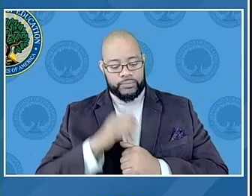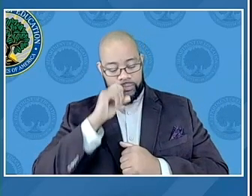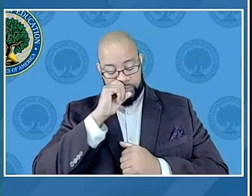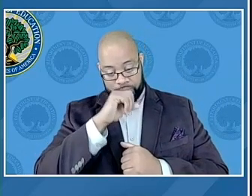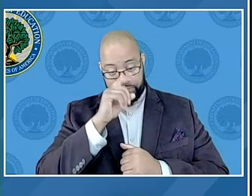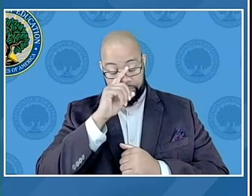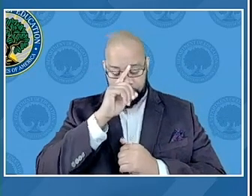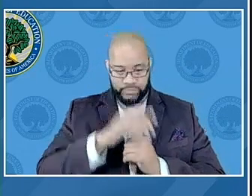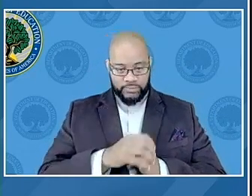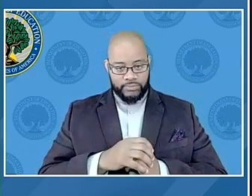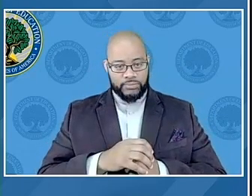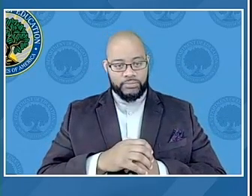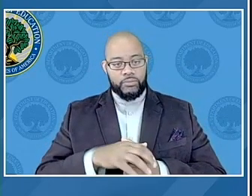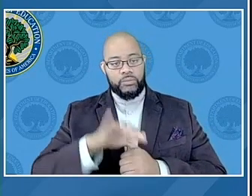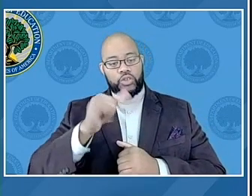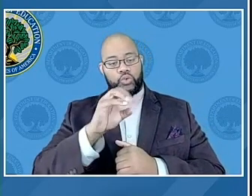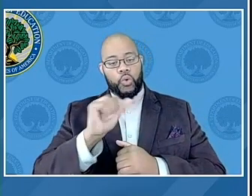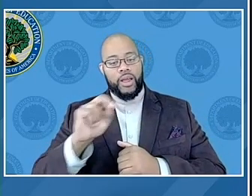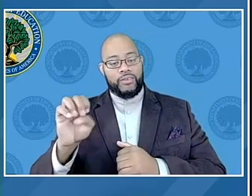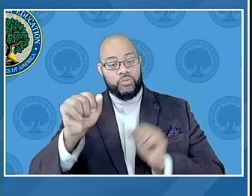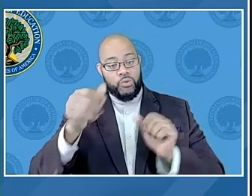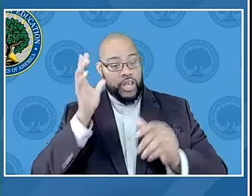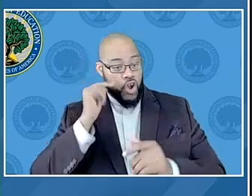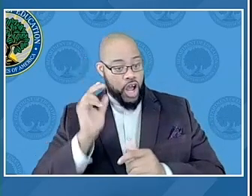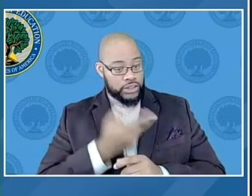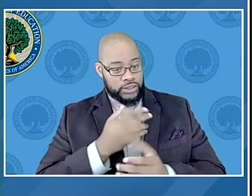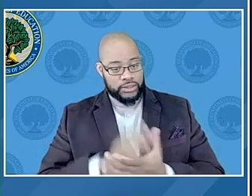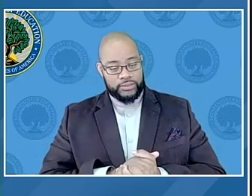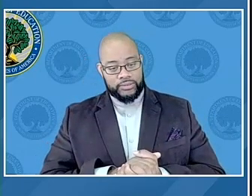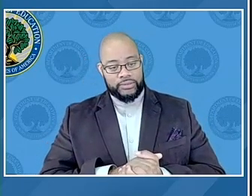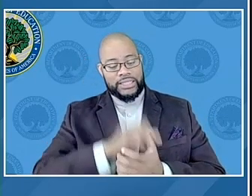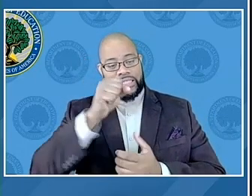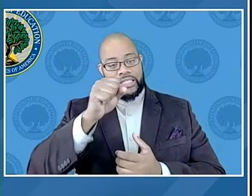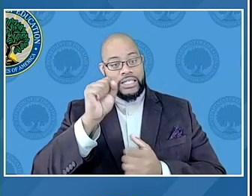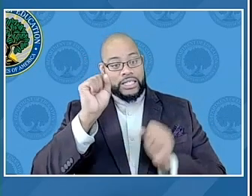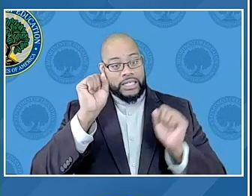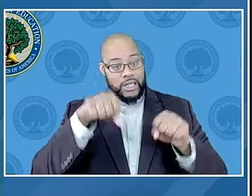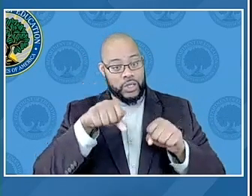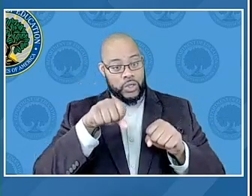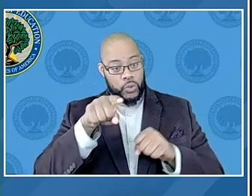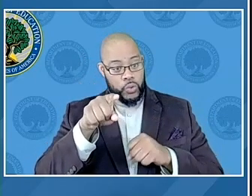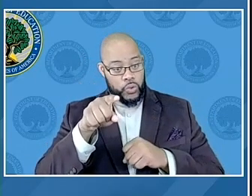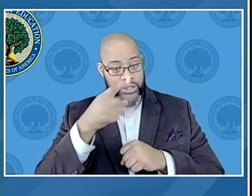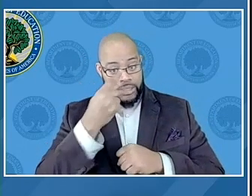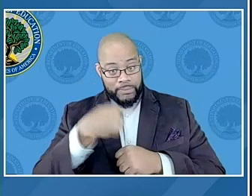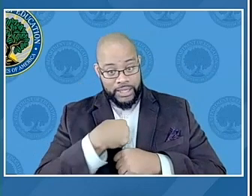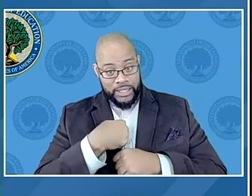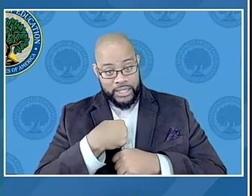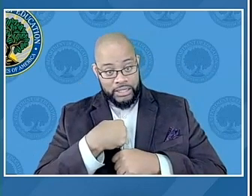Okay. Joanne? Can you hear us? Yeah. Can you see me and hear me?